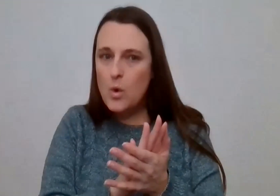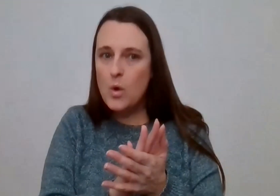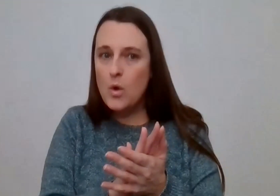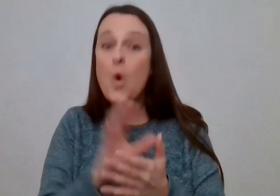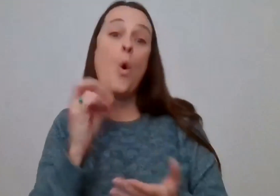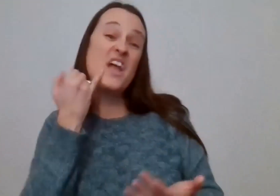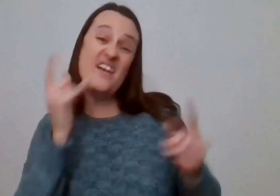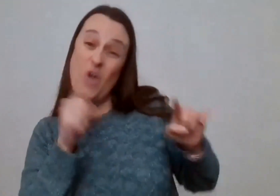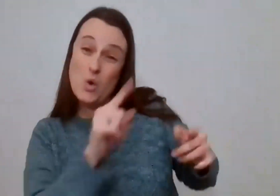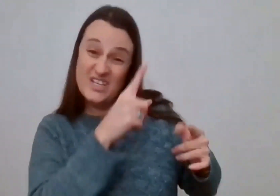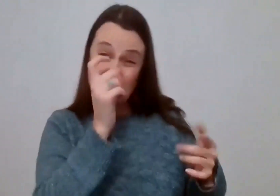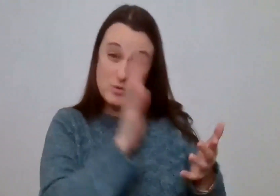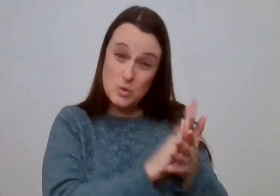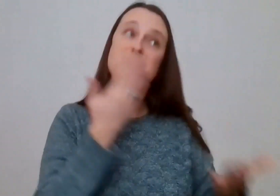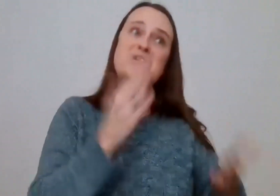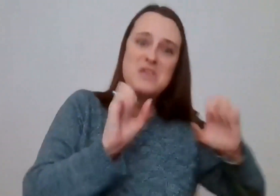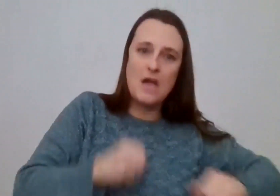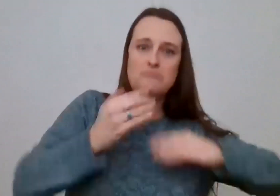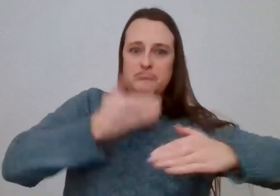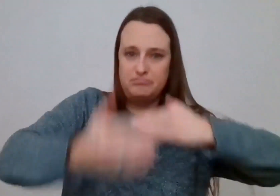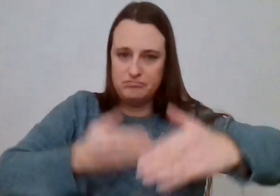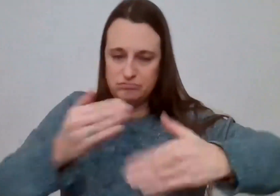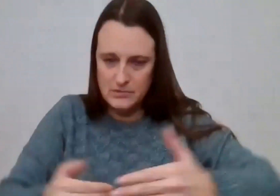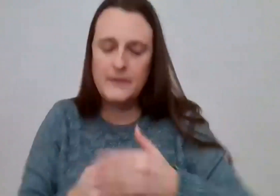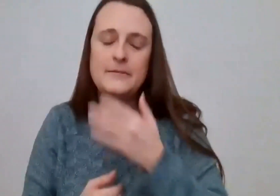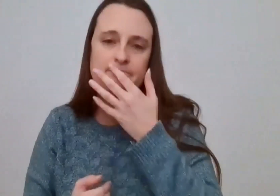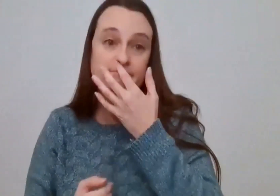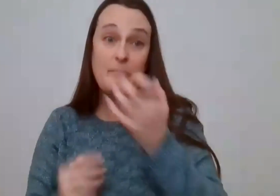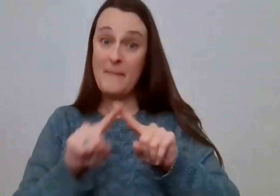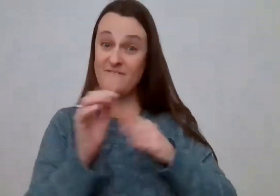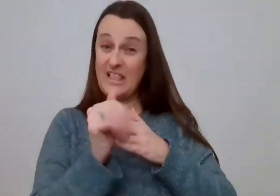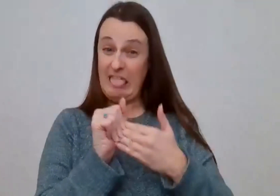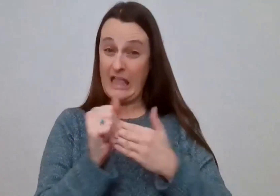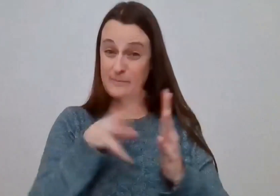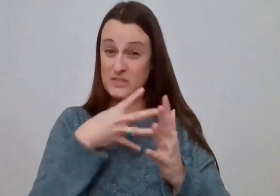could accelerate that process flexible scheduling would allow us to have this be a layout for that